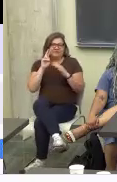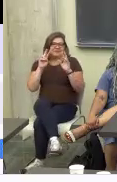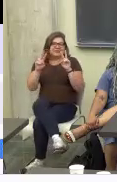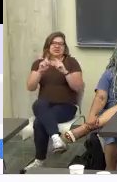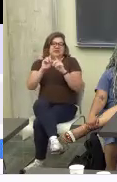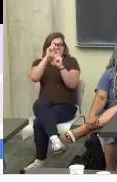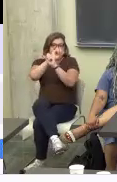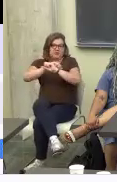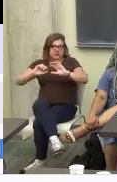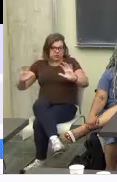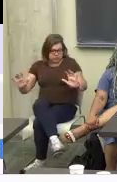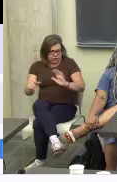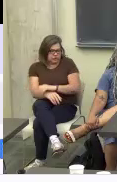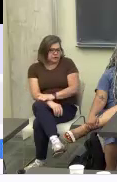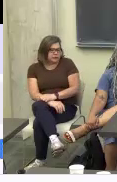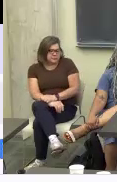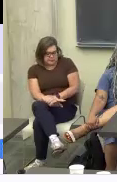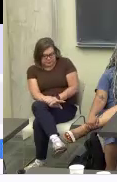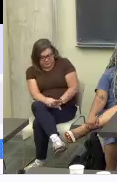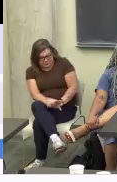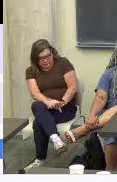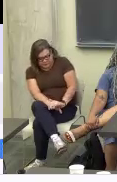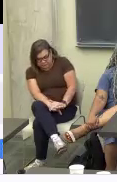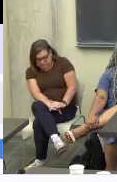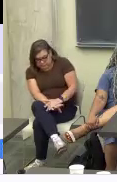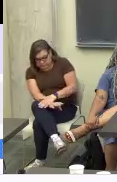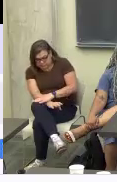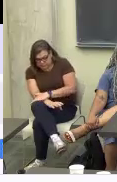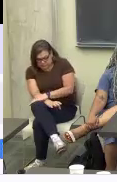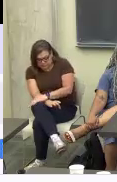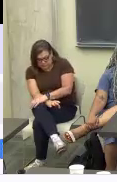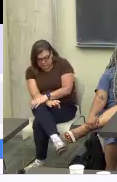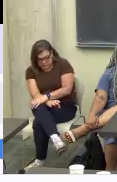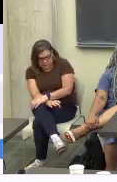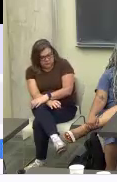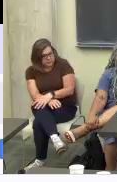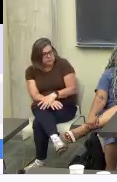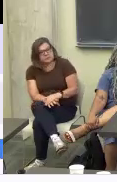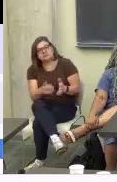But what's really cool about all of this is that she talks about in her culture,